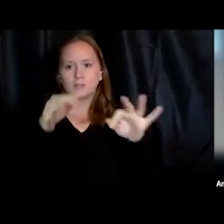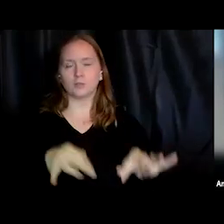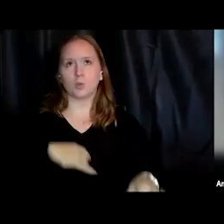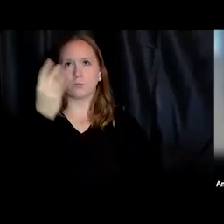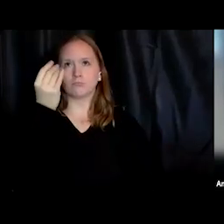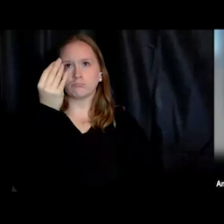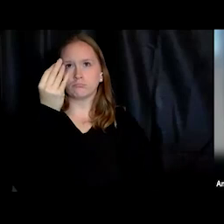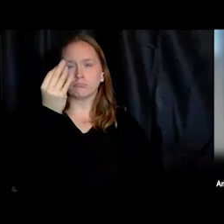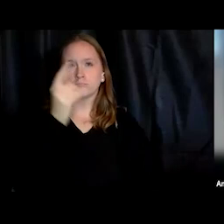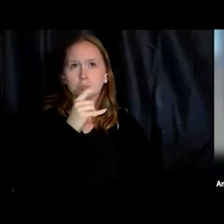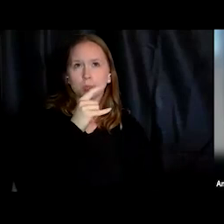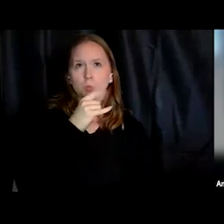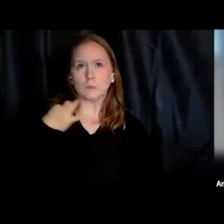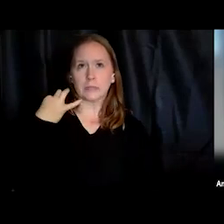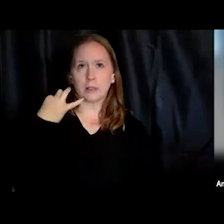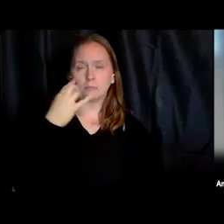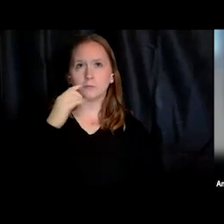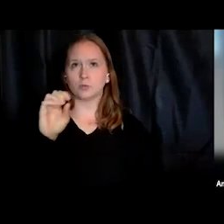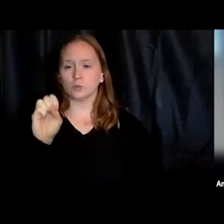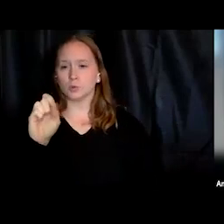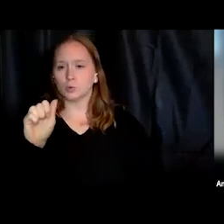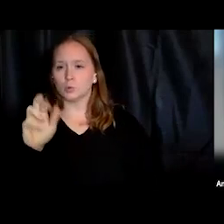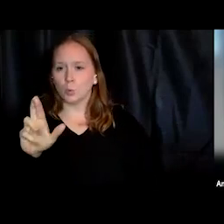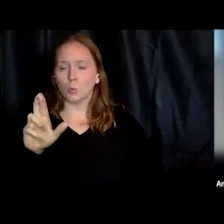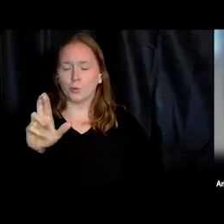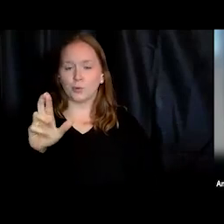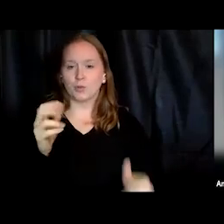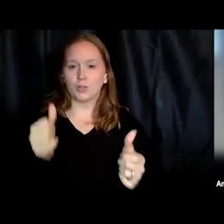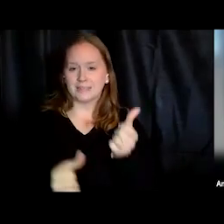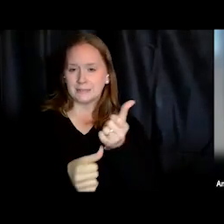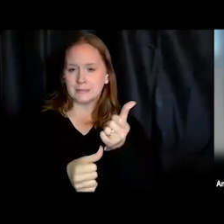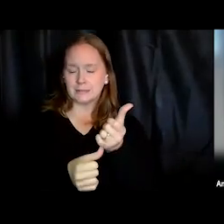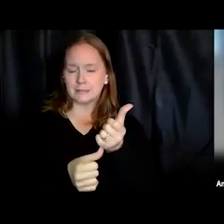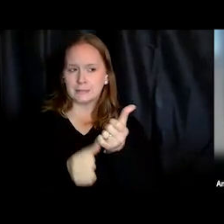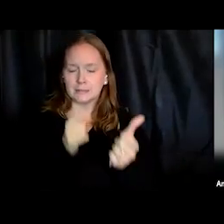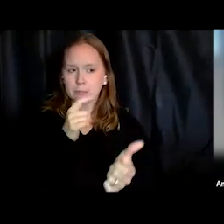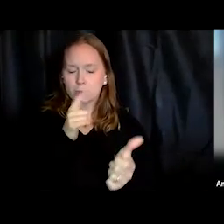for SOAR assistance, that is the group of people that you want to have in mind,